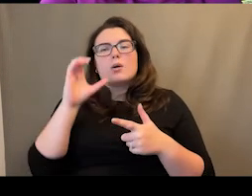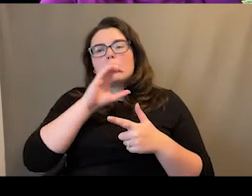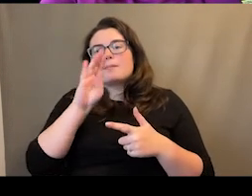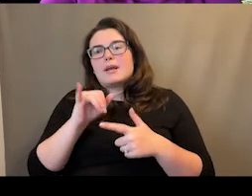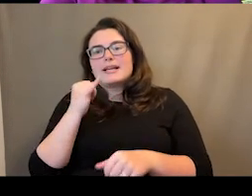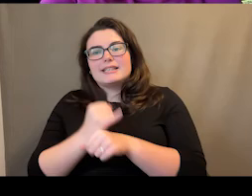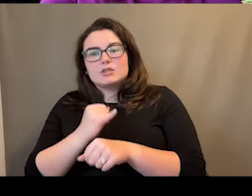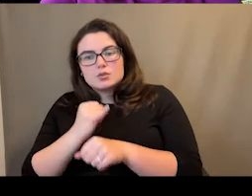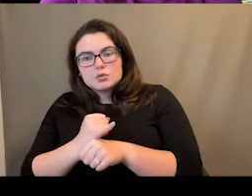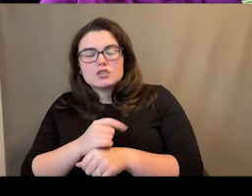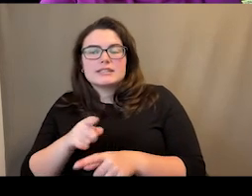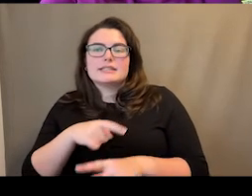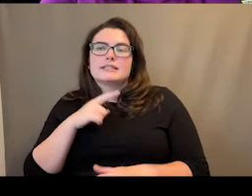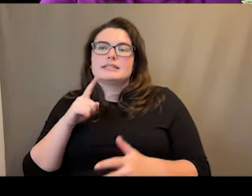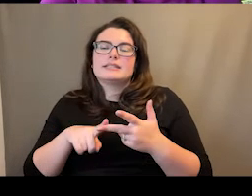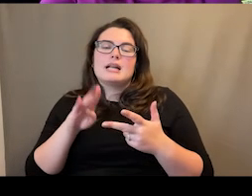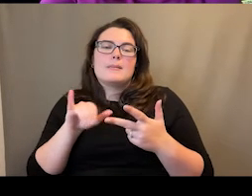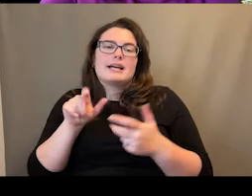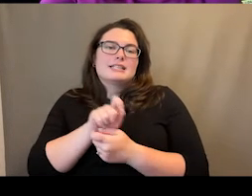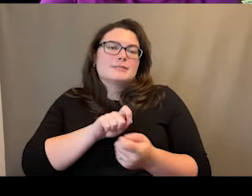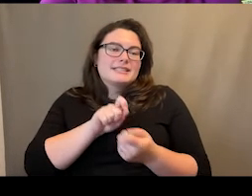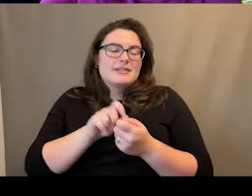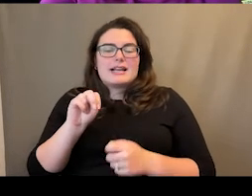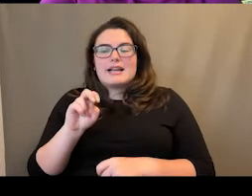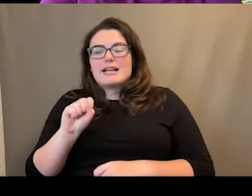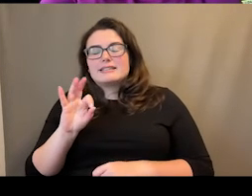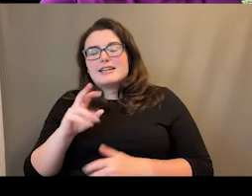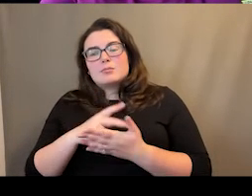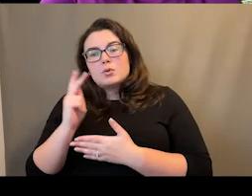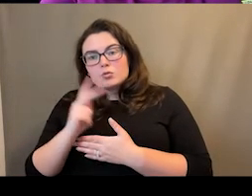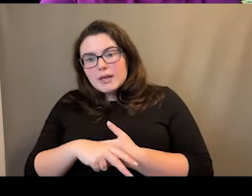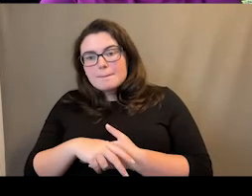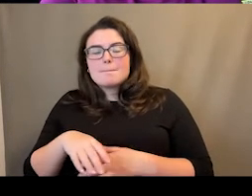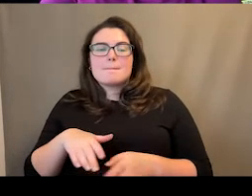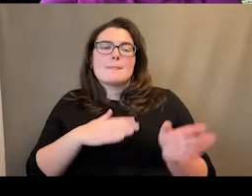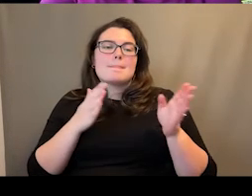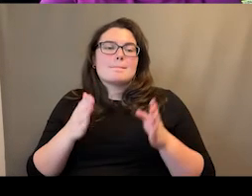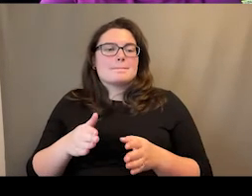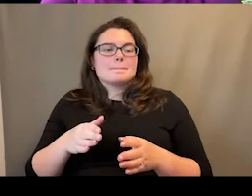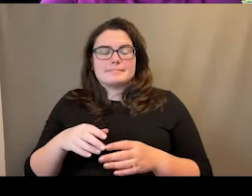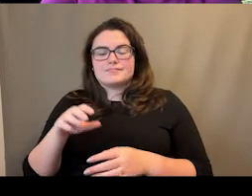and you can search by a particular NSF program. You can search by a program solicitation number.